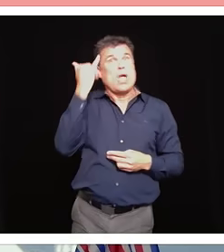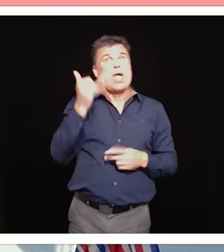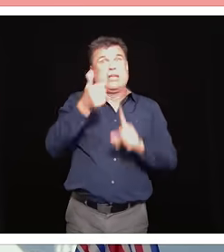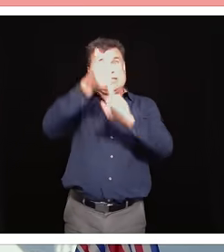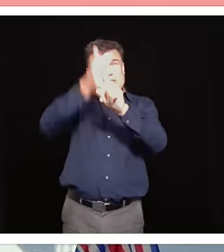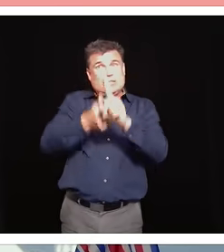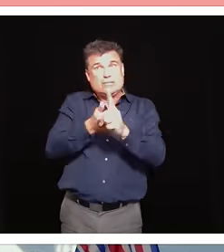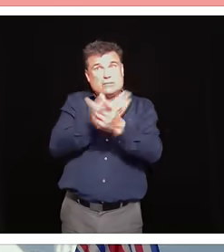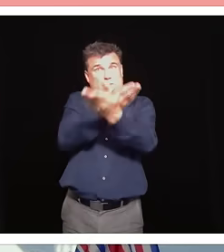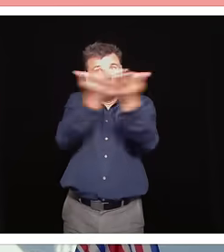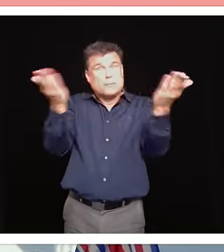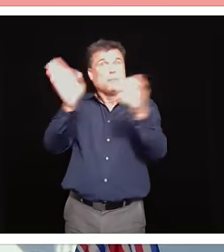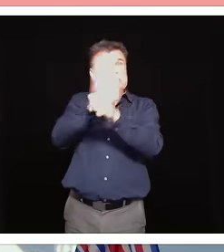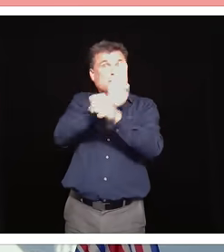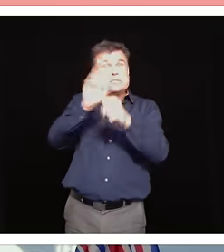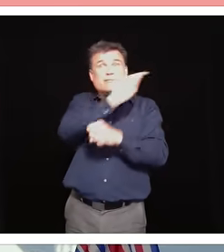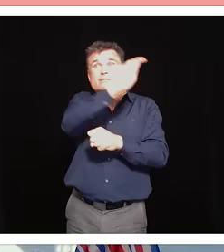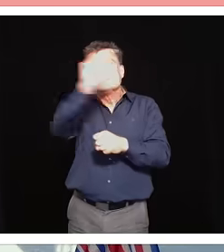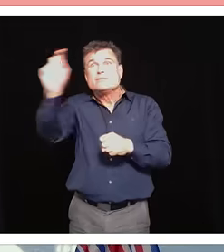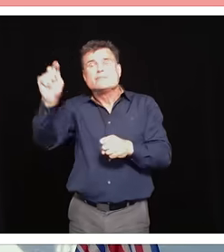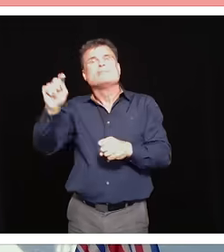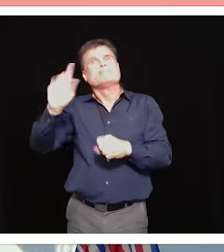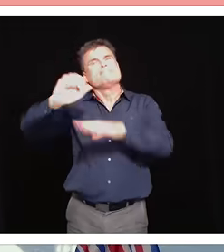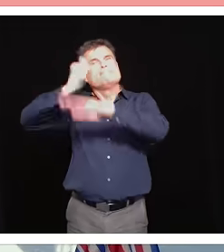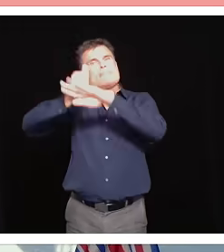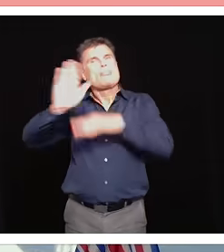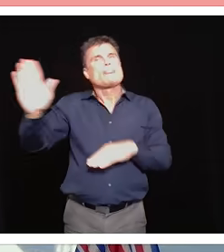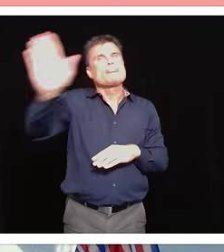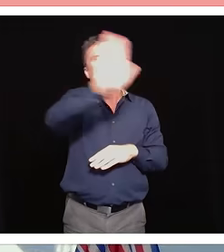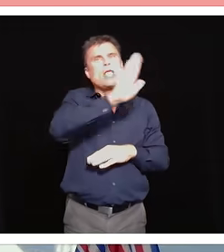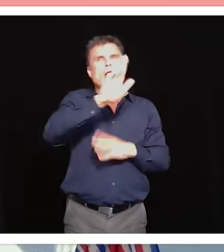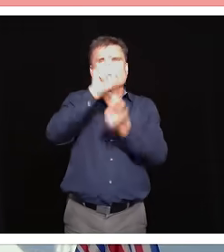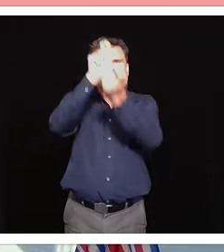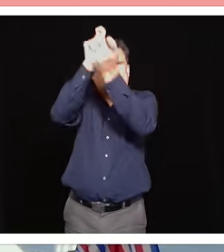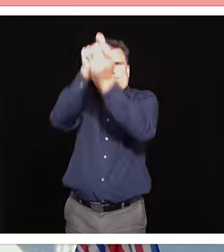These are comparisons that we have just updated from the ones we have shown previously.